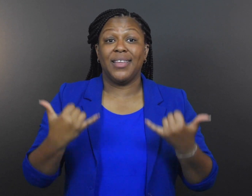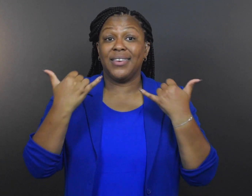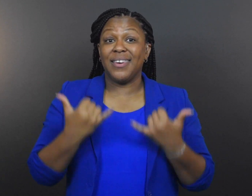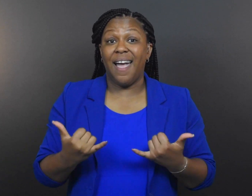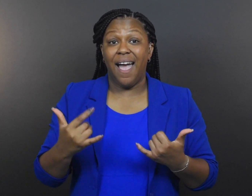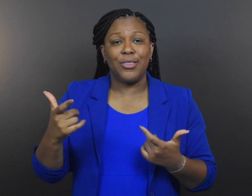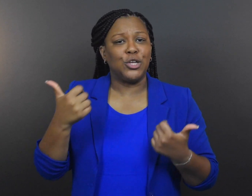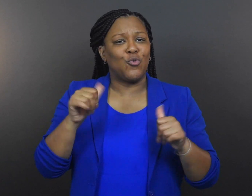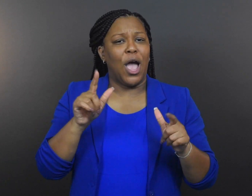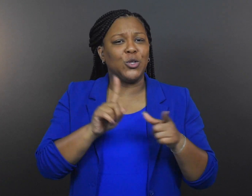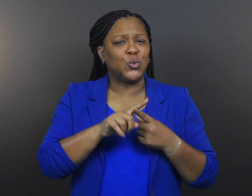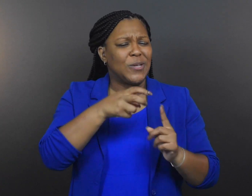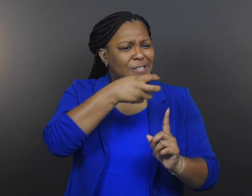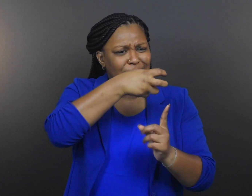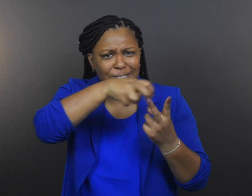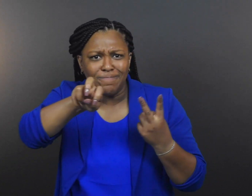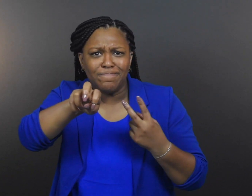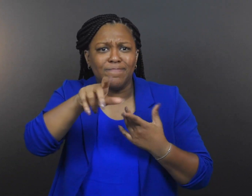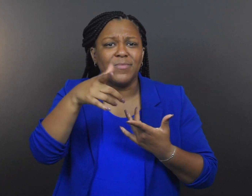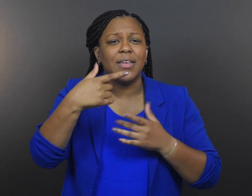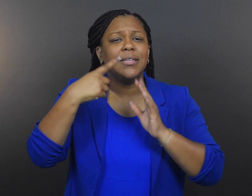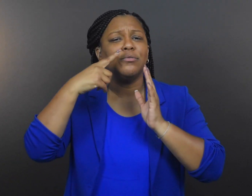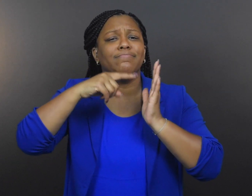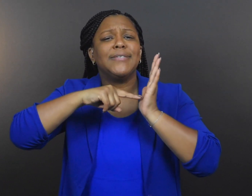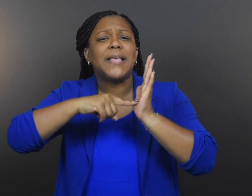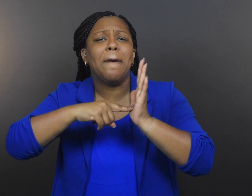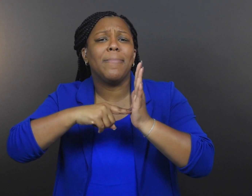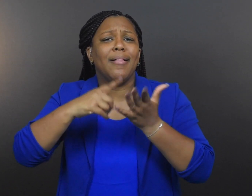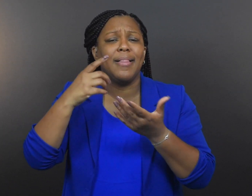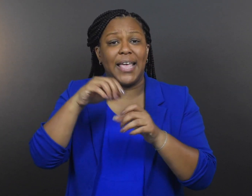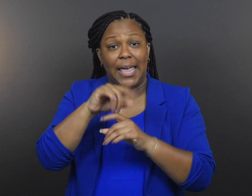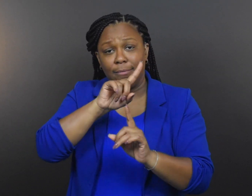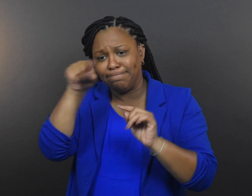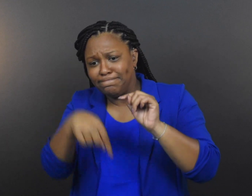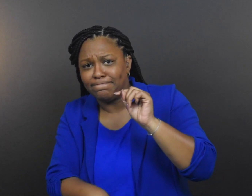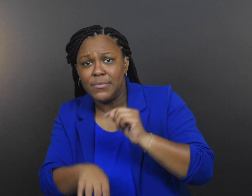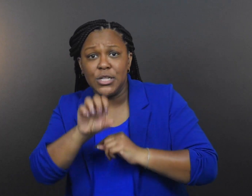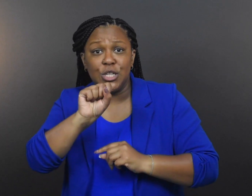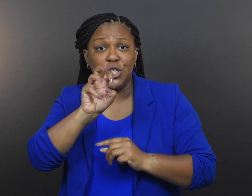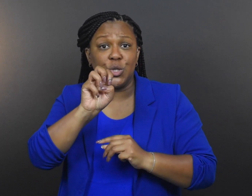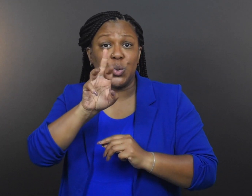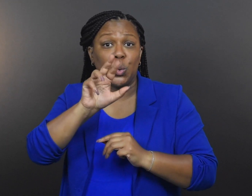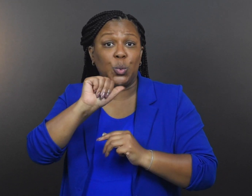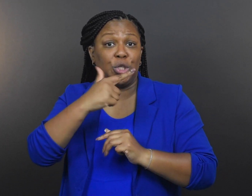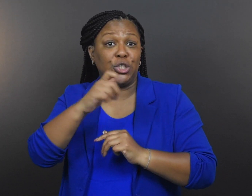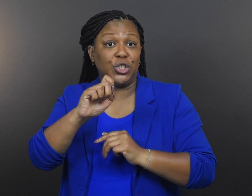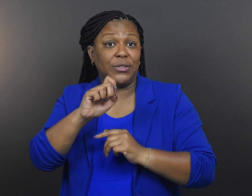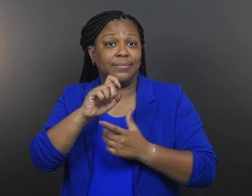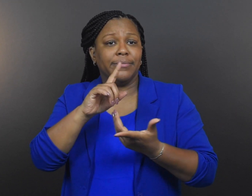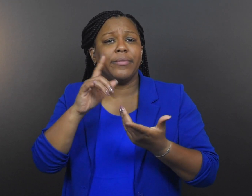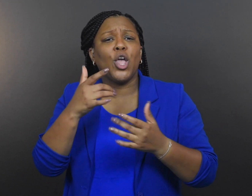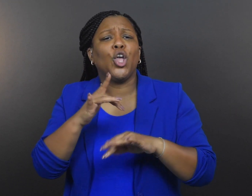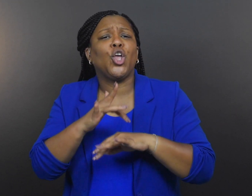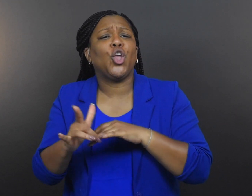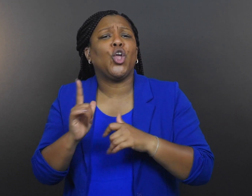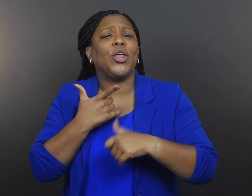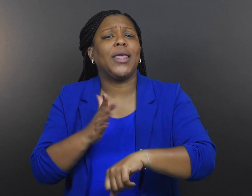Now, they’re trying to turn samples of sewage into an early warning sign of COVID-19 in a community.